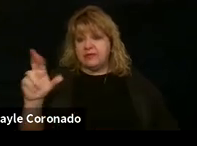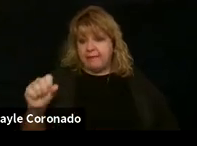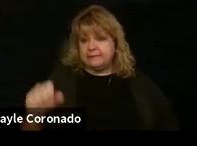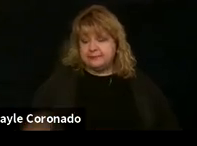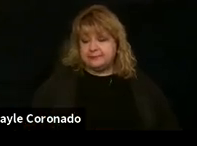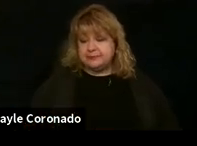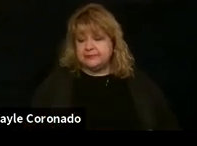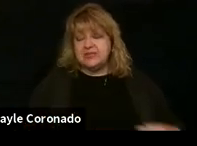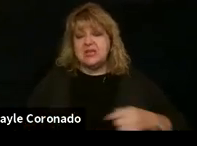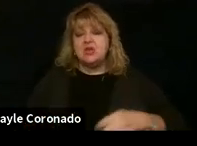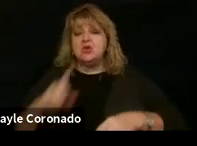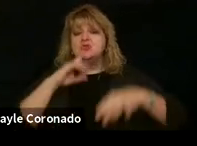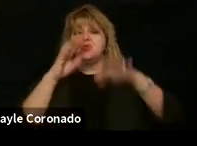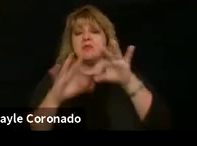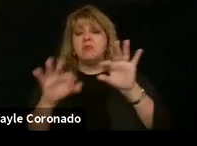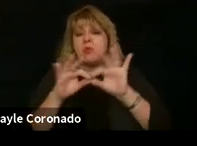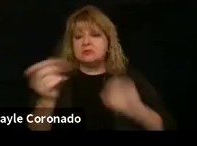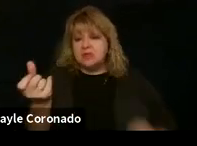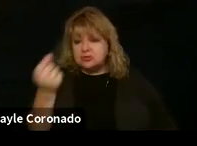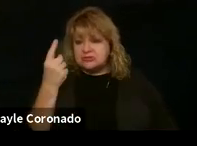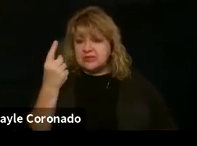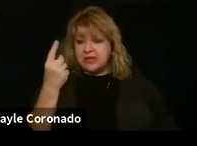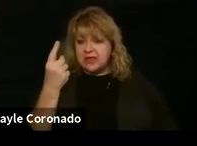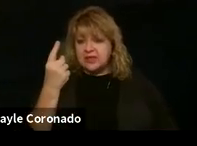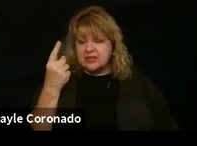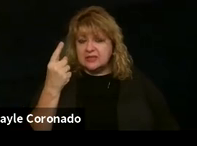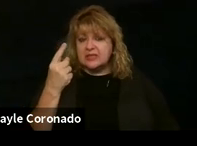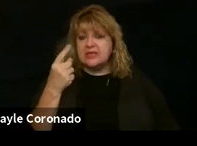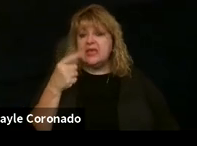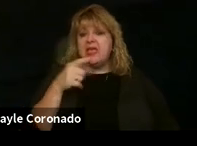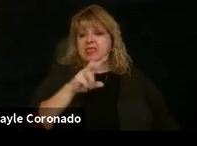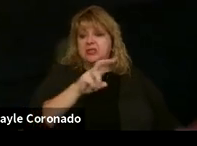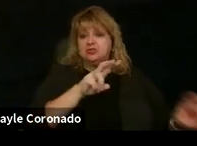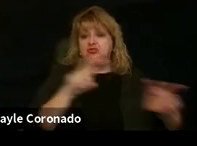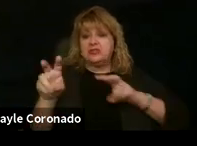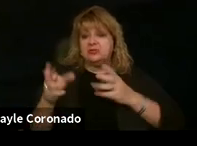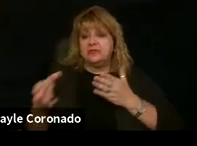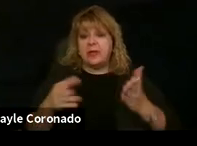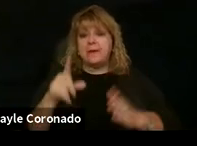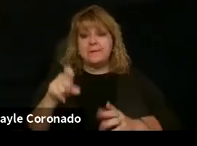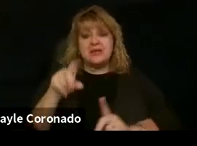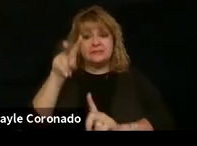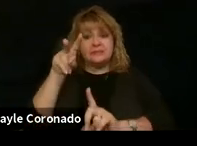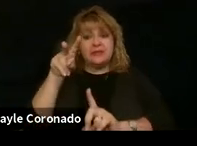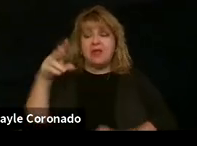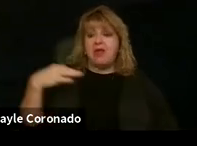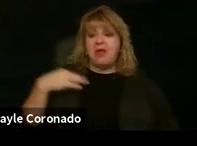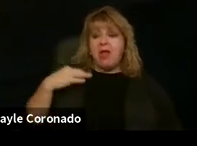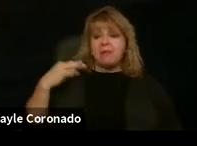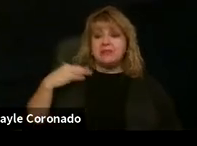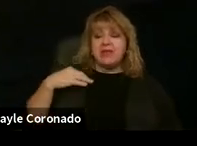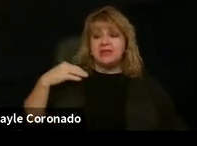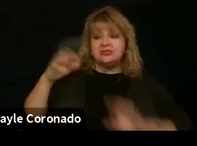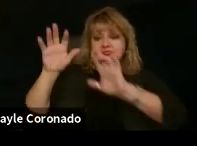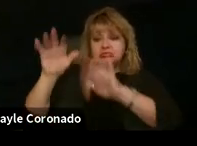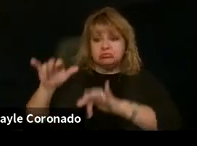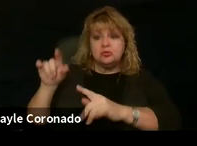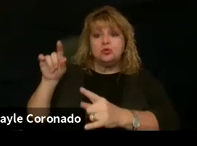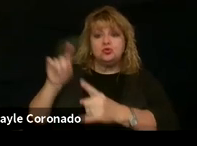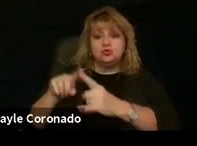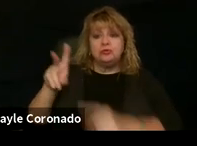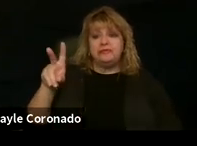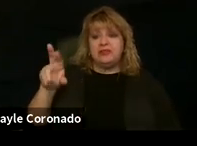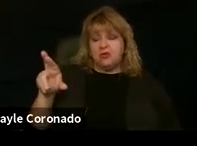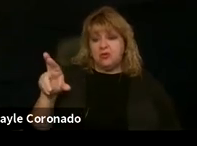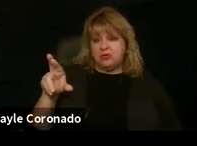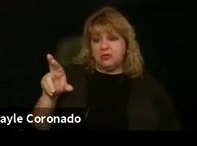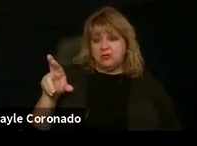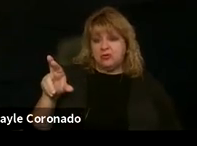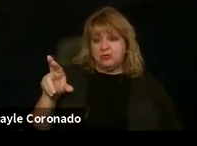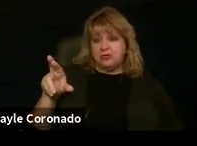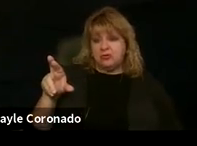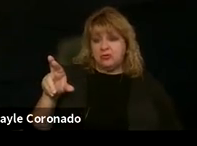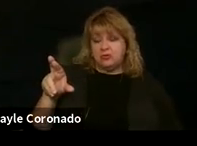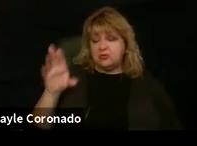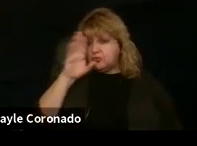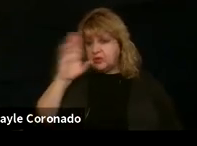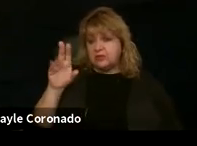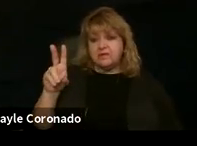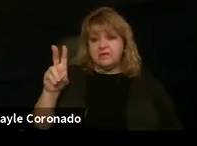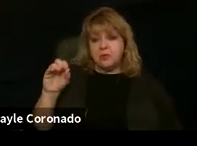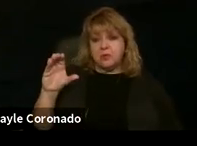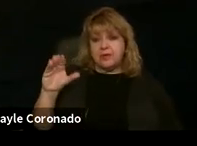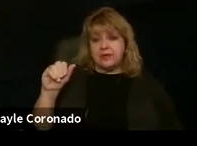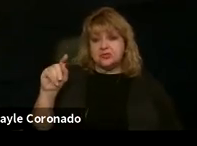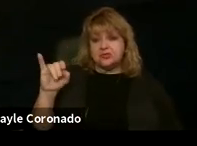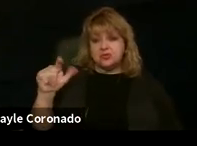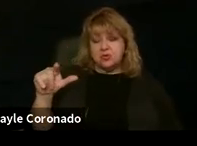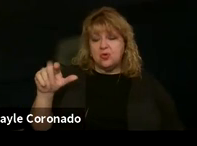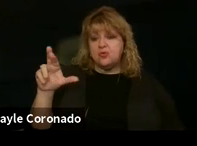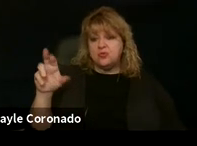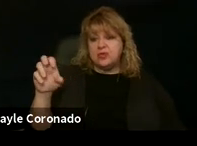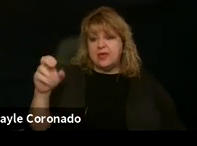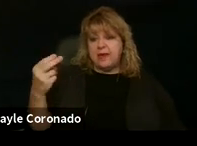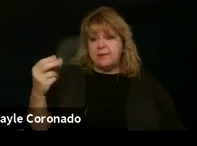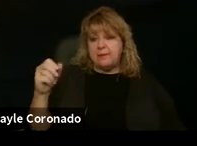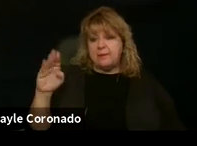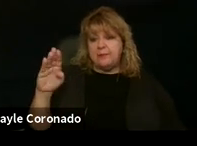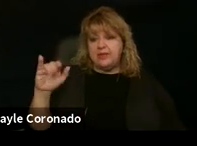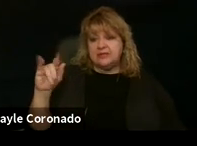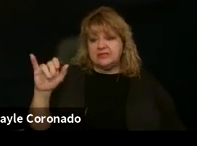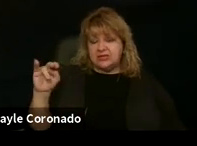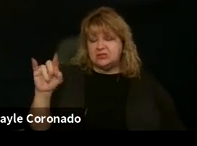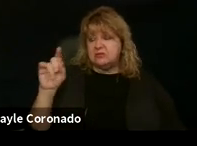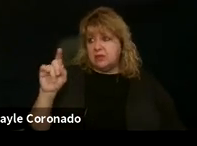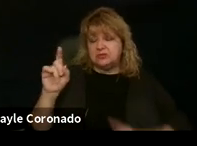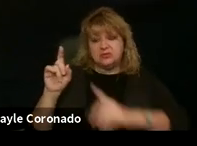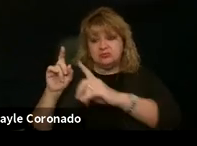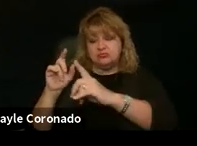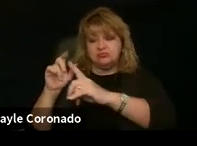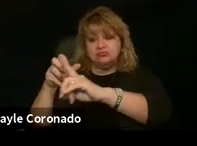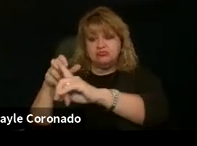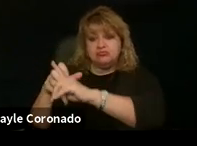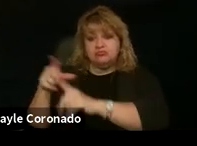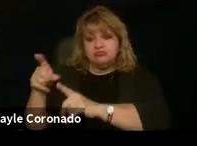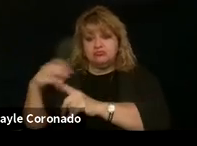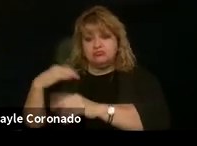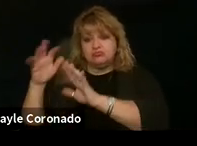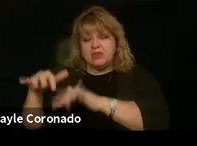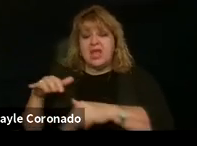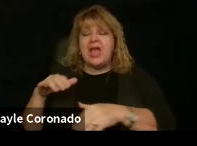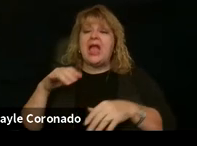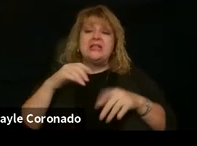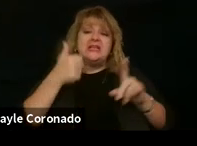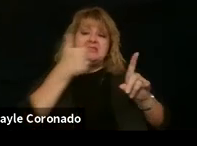So it's important to understand and realize that these transition services must be applied for directly through vocational rehabilitation.